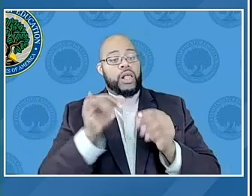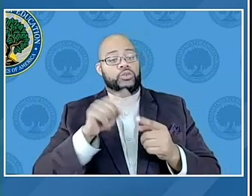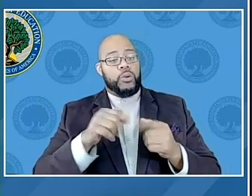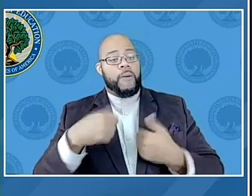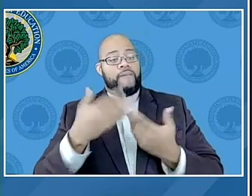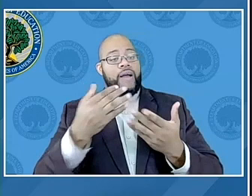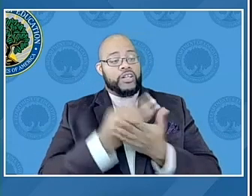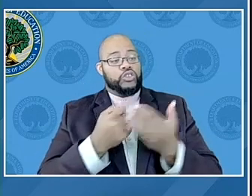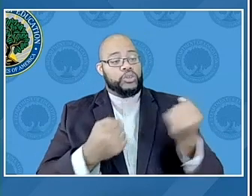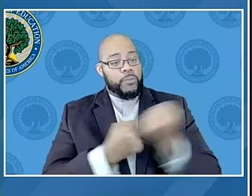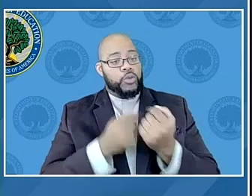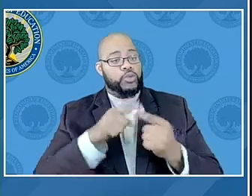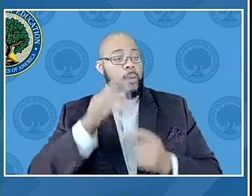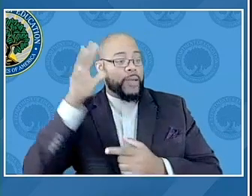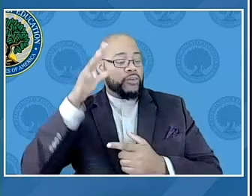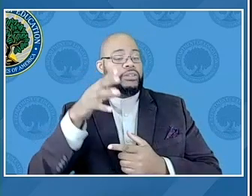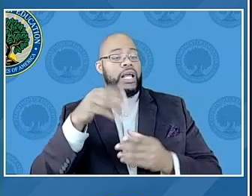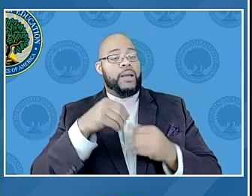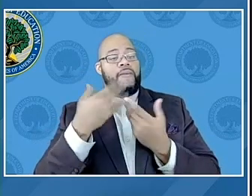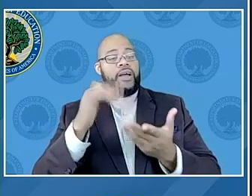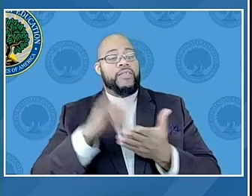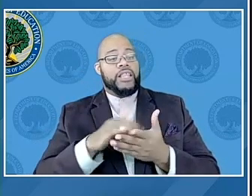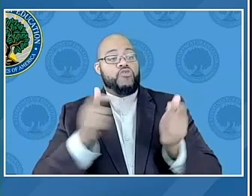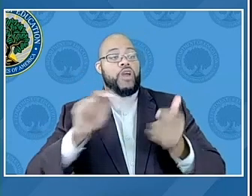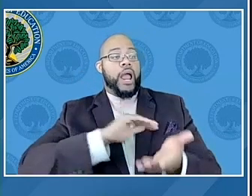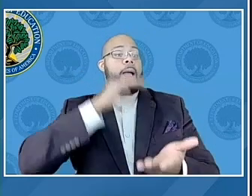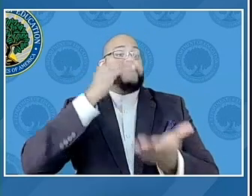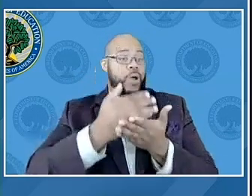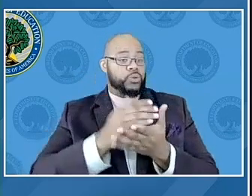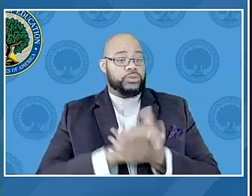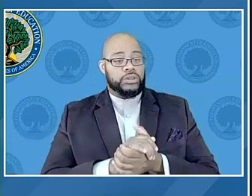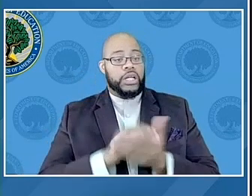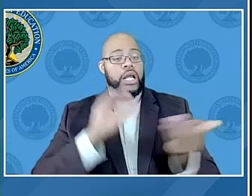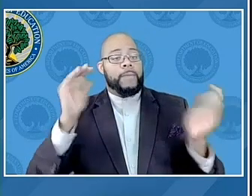to their parents and to provide at greater amounts compared to white households as